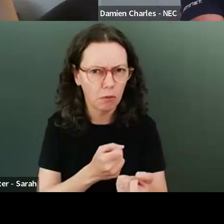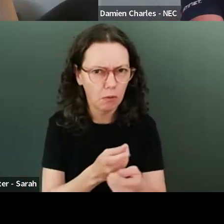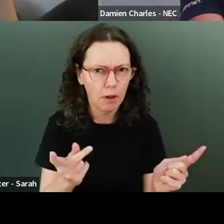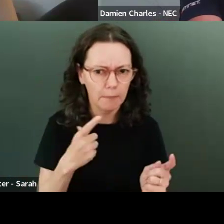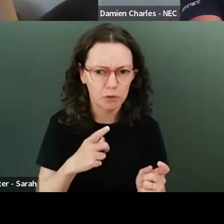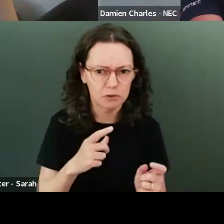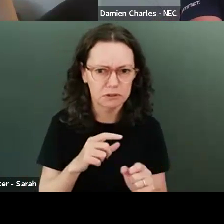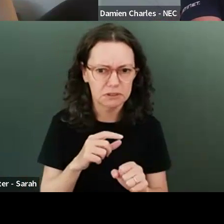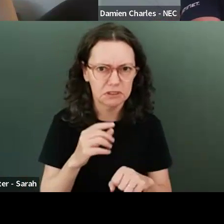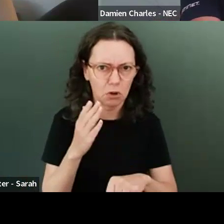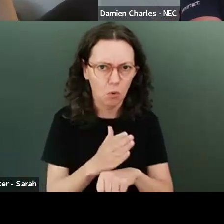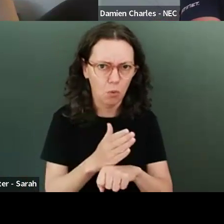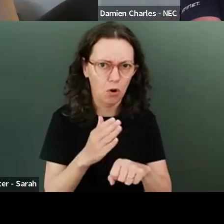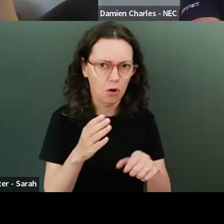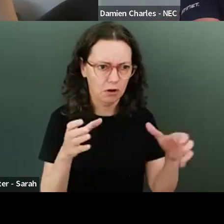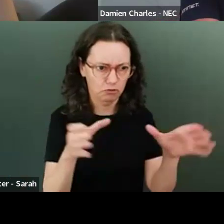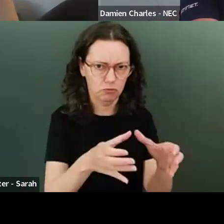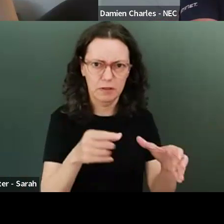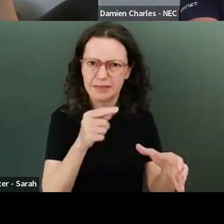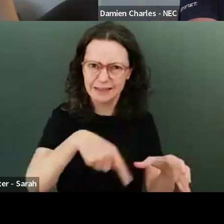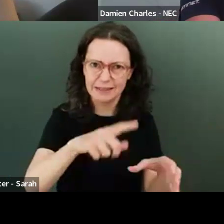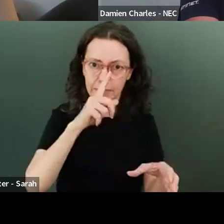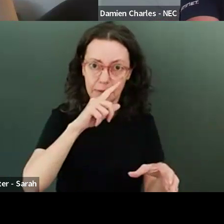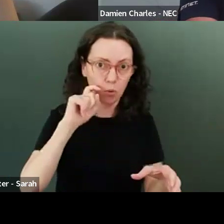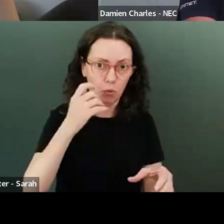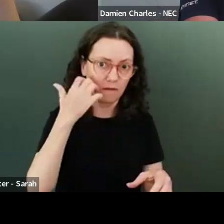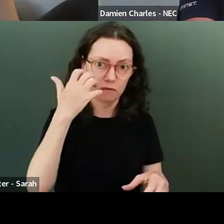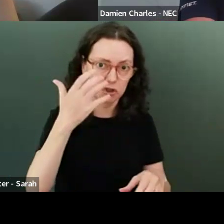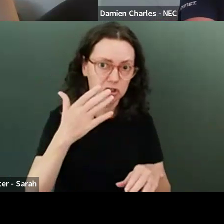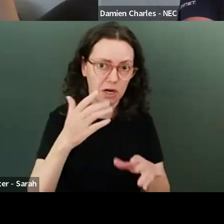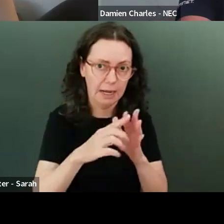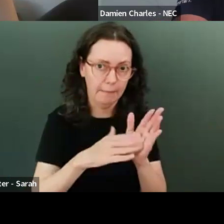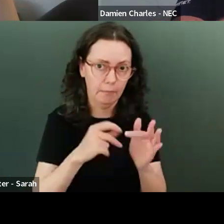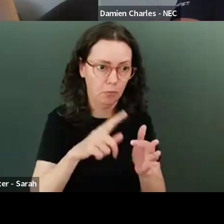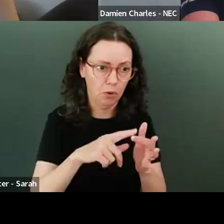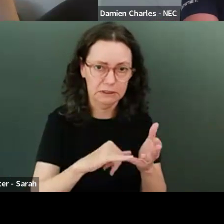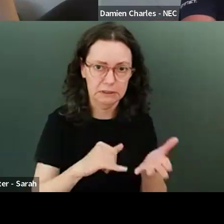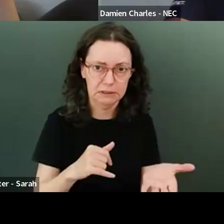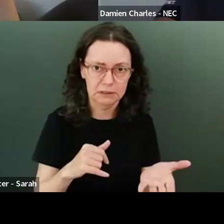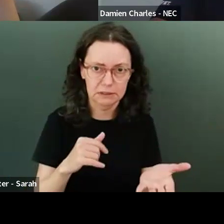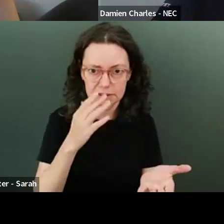is our workforce of the future all these young people you know we' really got to